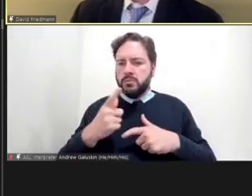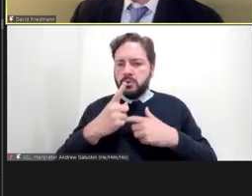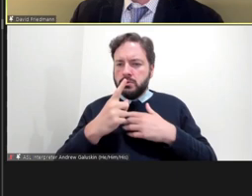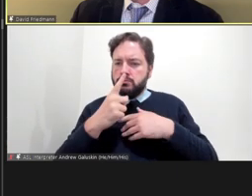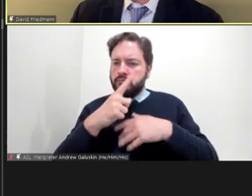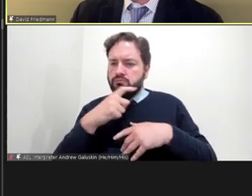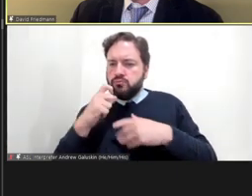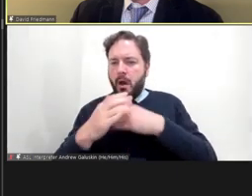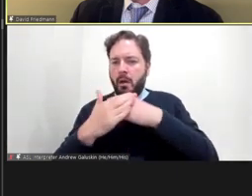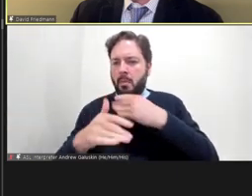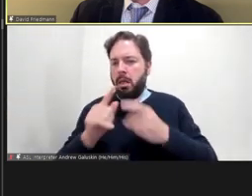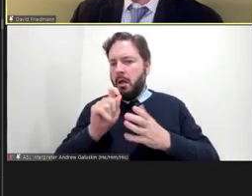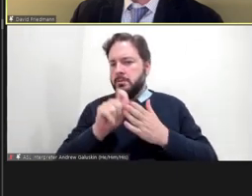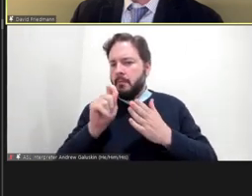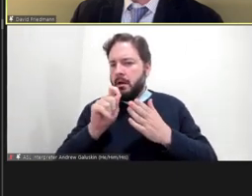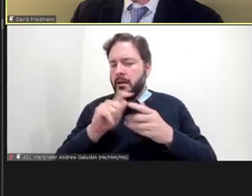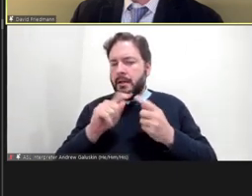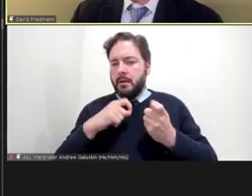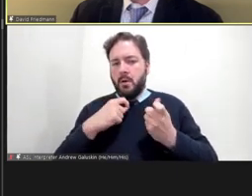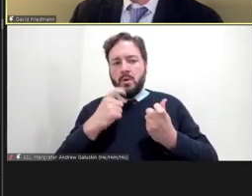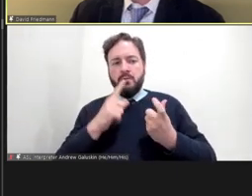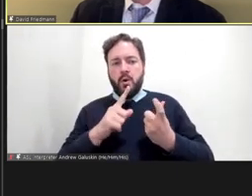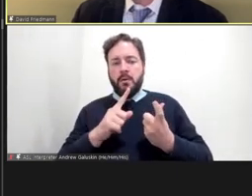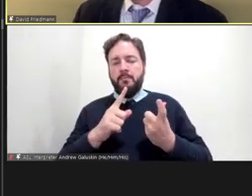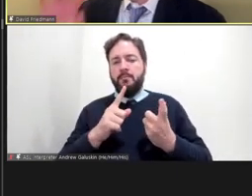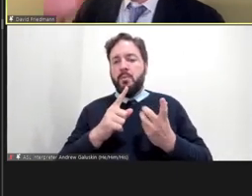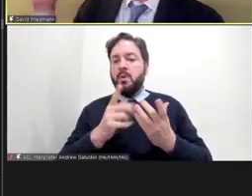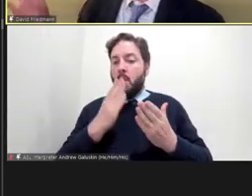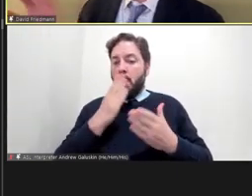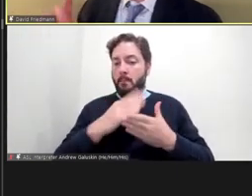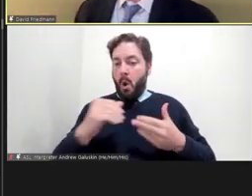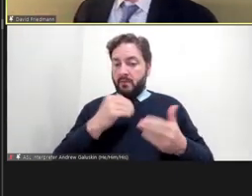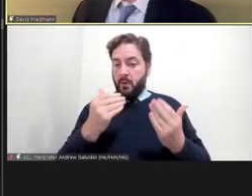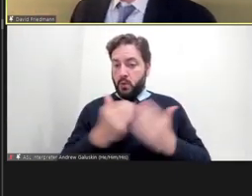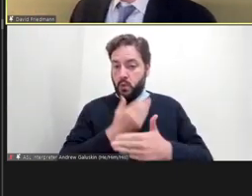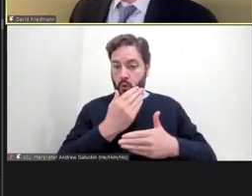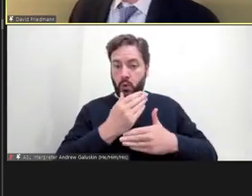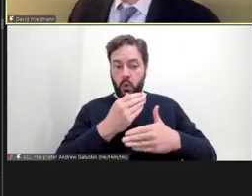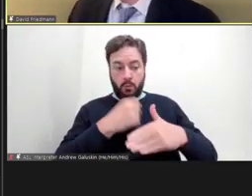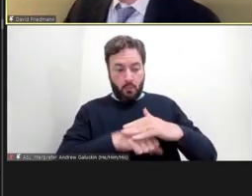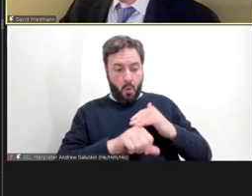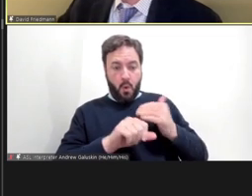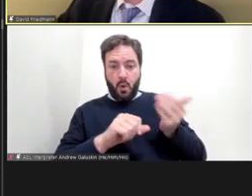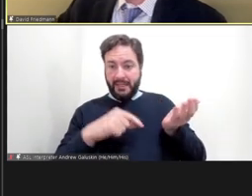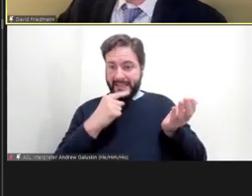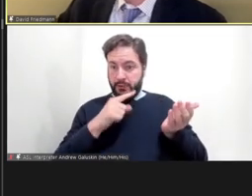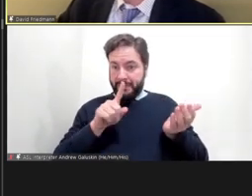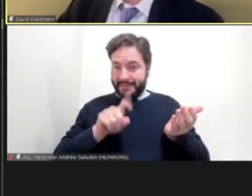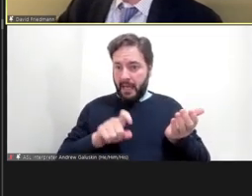done as part of the newborn screening for other types of issues. Non-hearing-related.